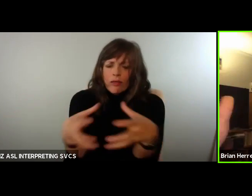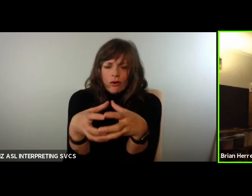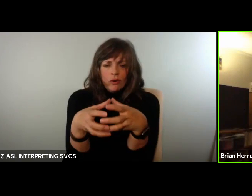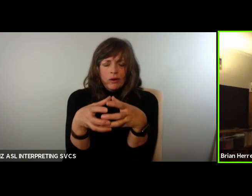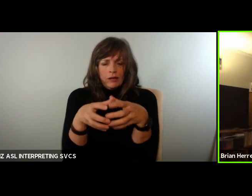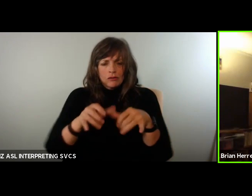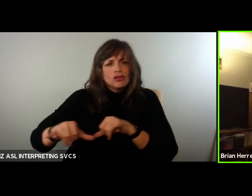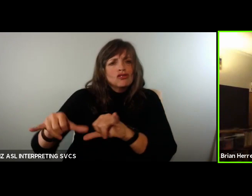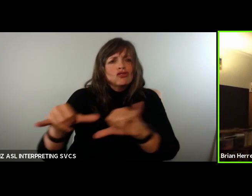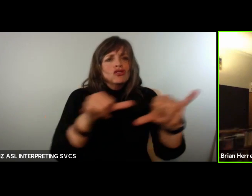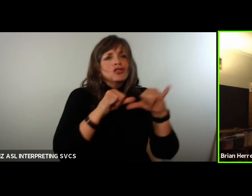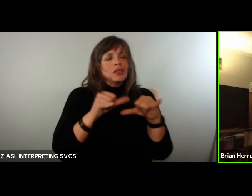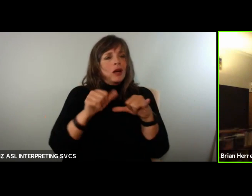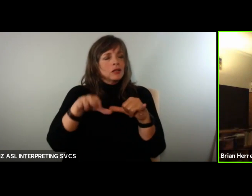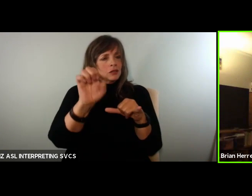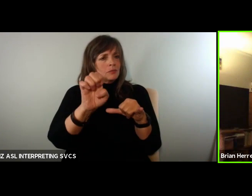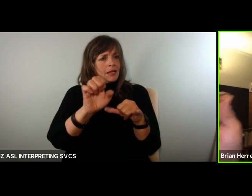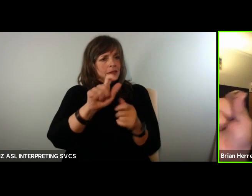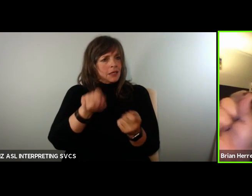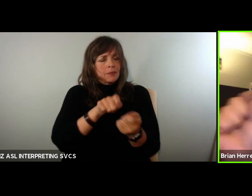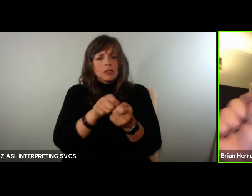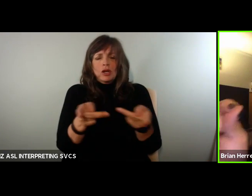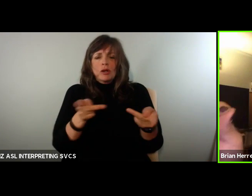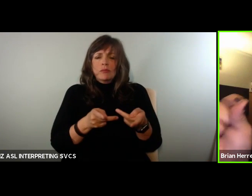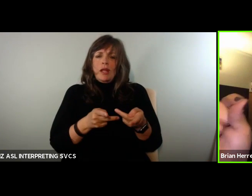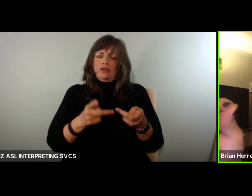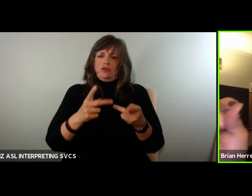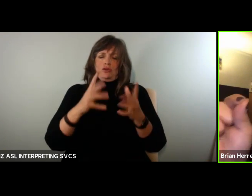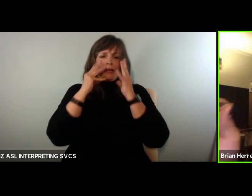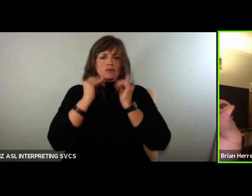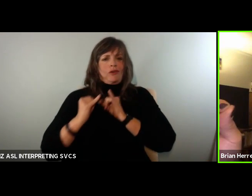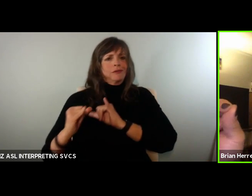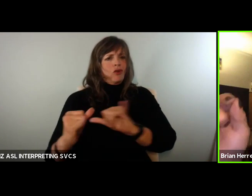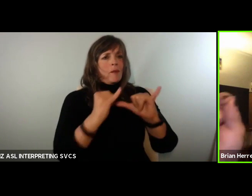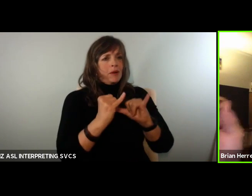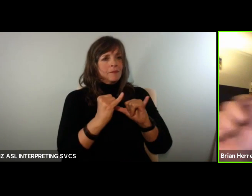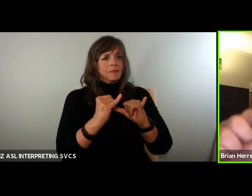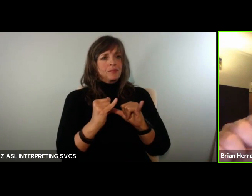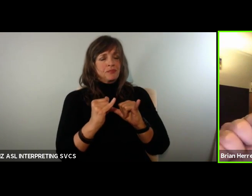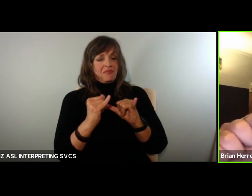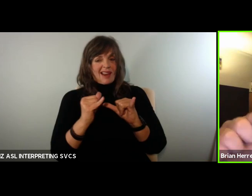to engage a common experience. An asynchronous model is what will happen